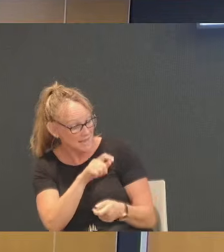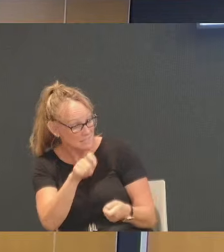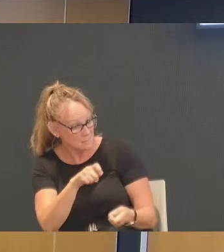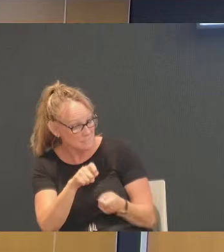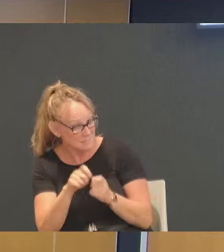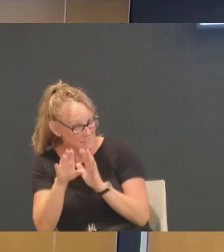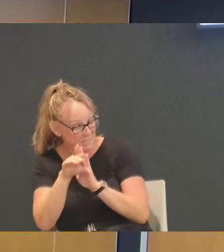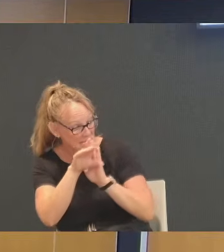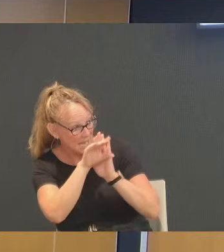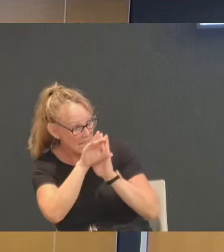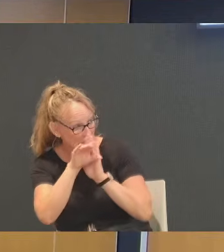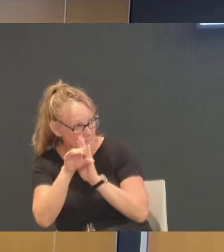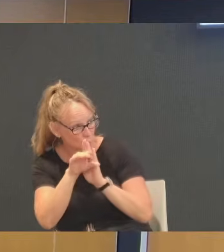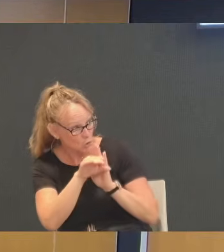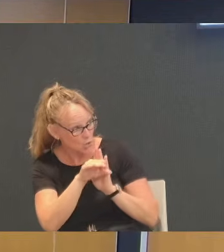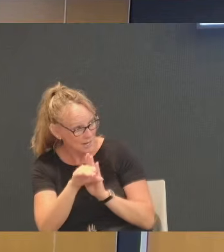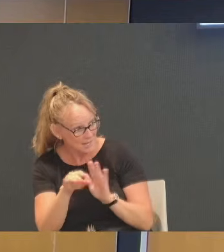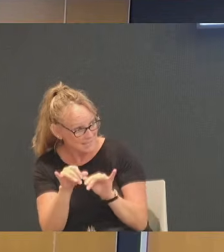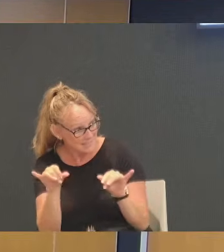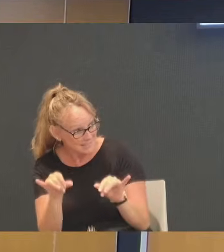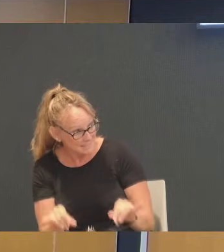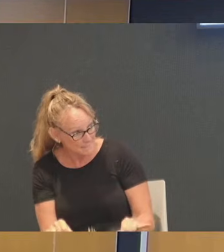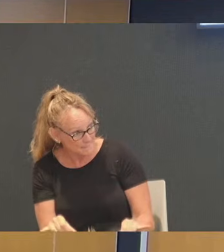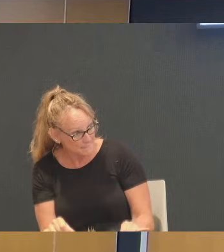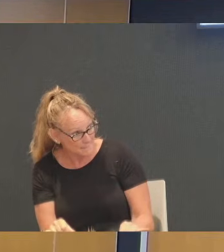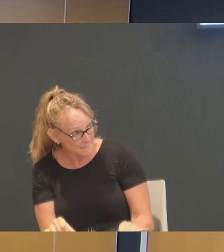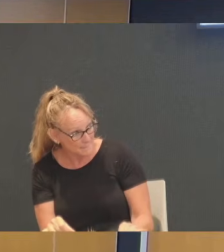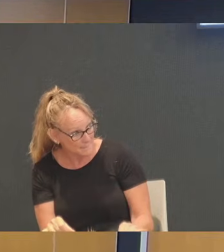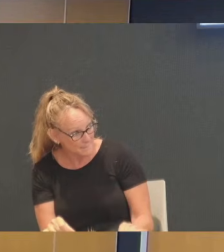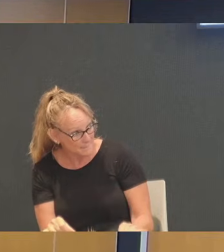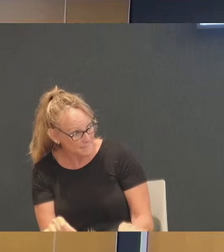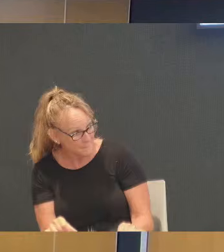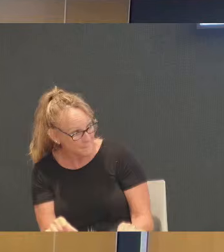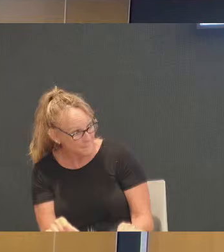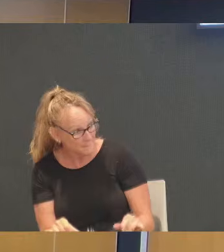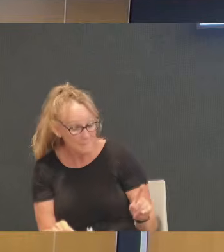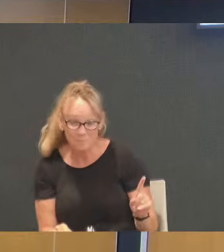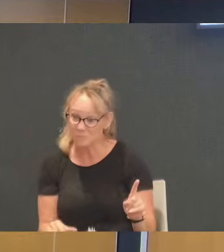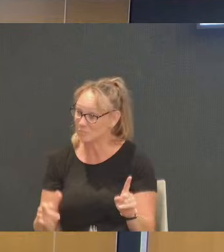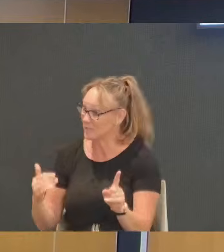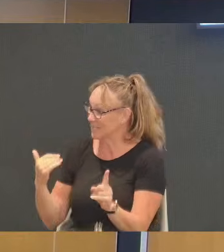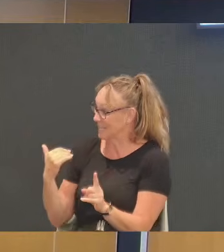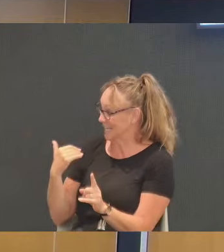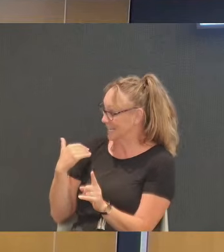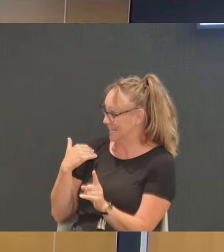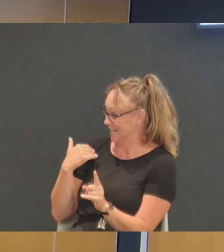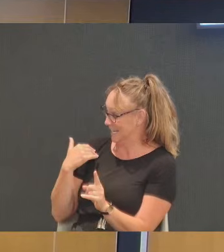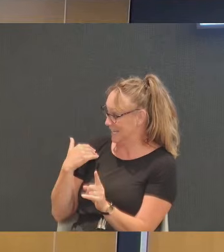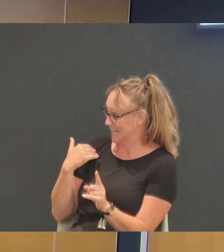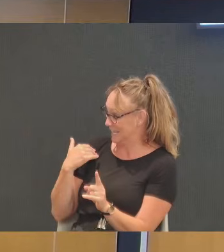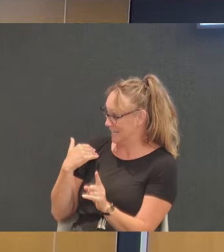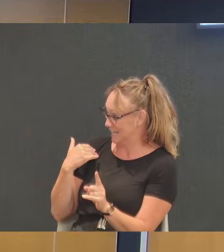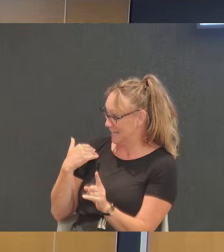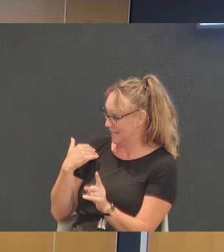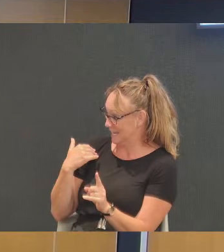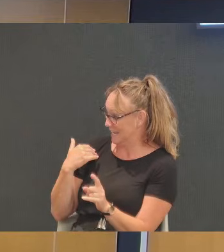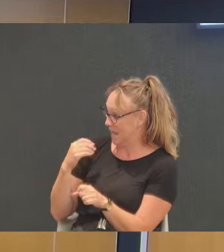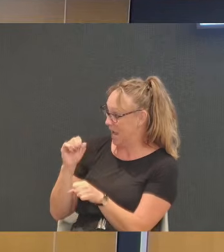this is related to? I just have that it's at stadium parking for support and security cameras.